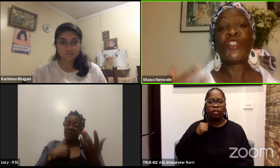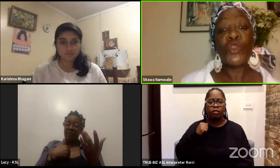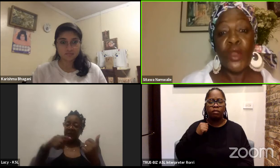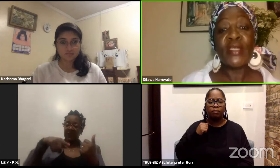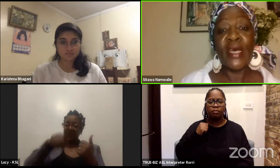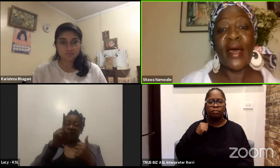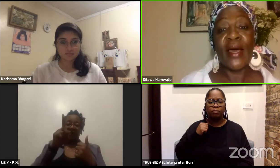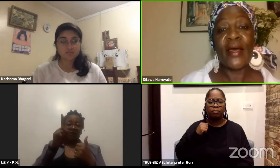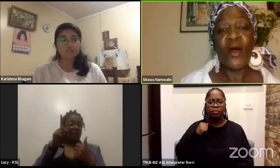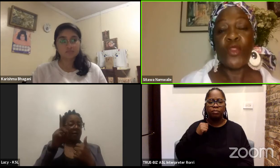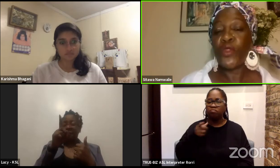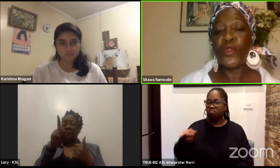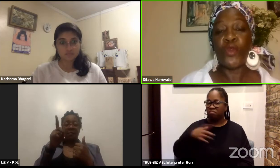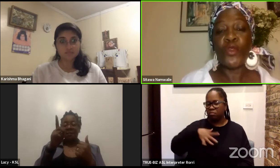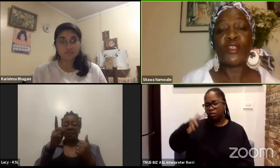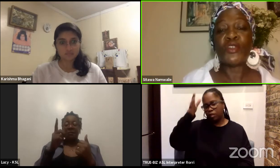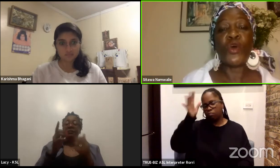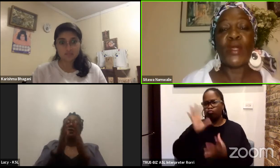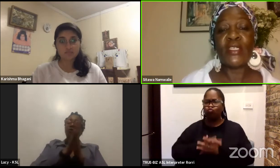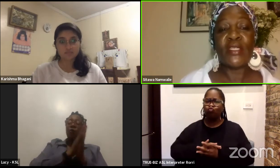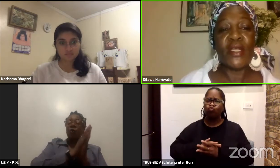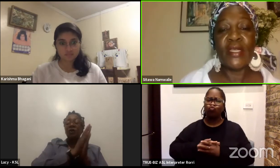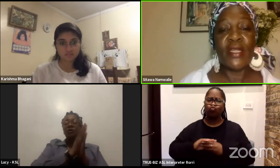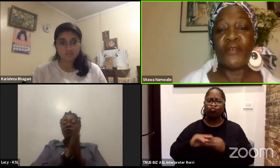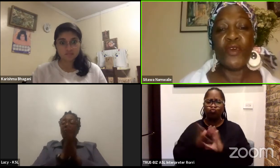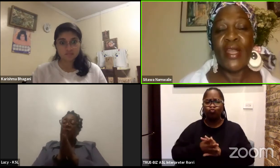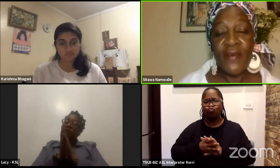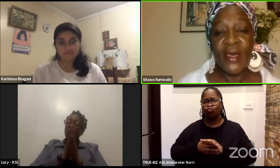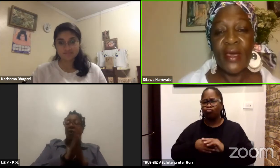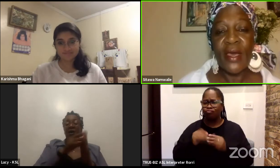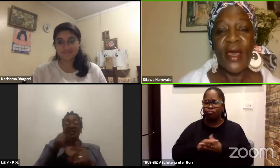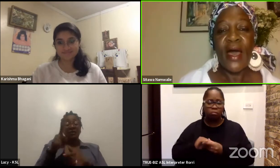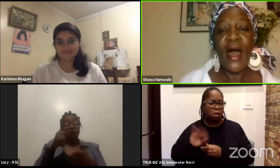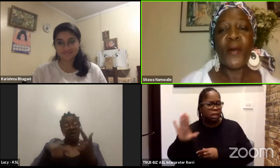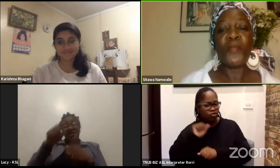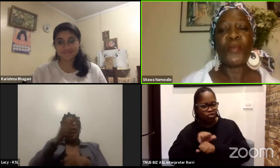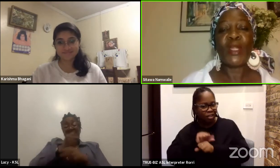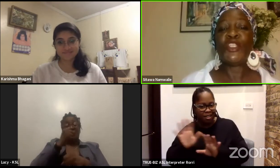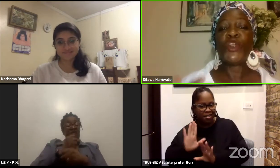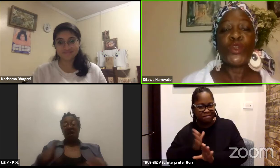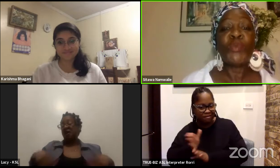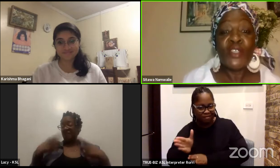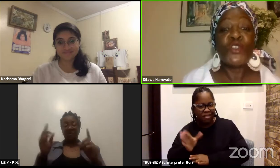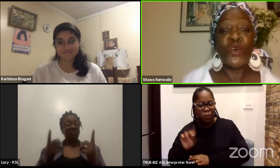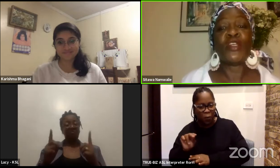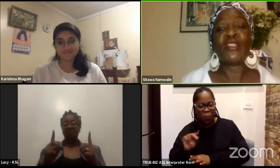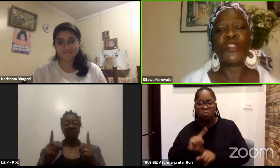a storyteller, although this is not what he did for a living, but he told me stories.